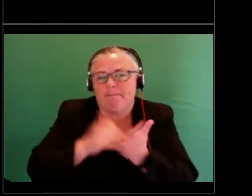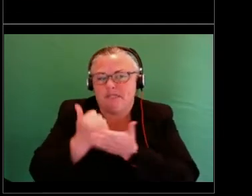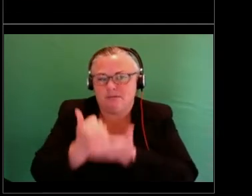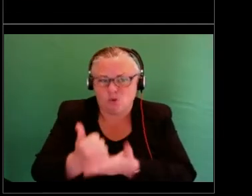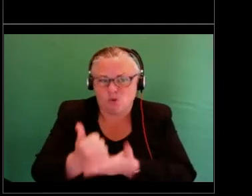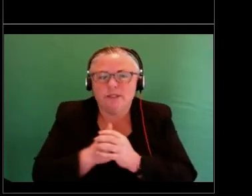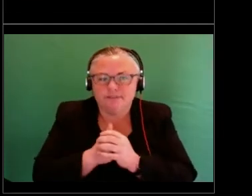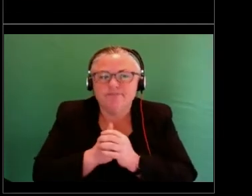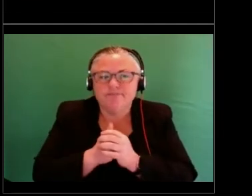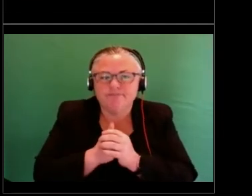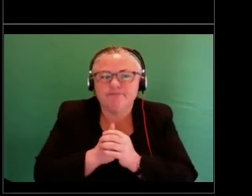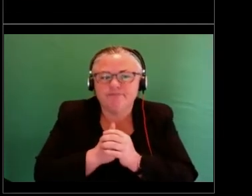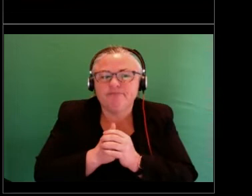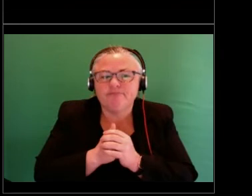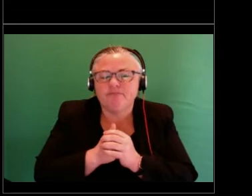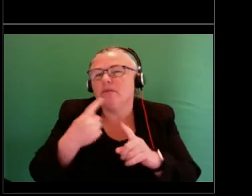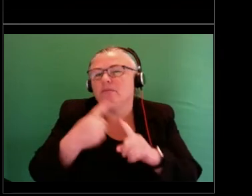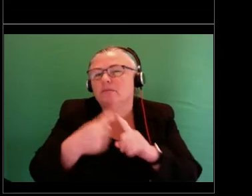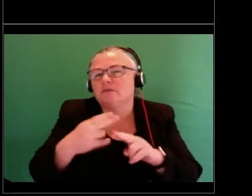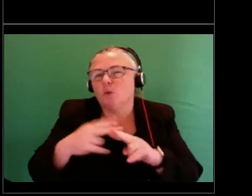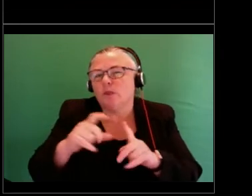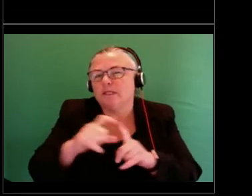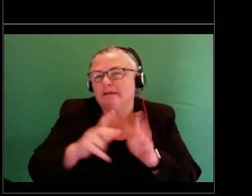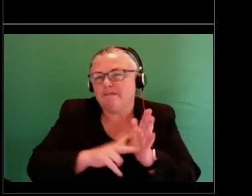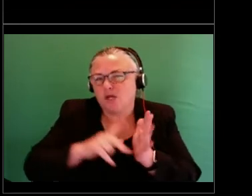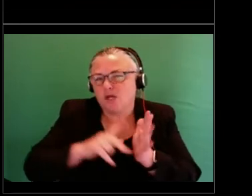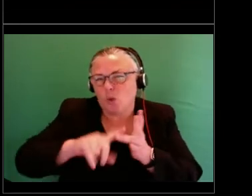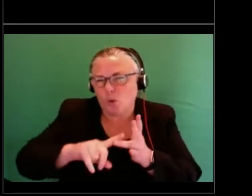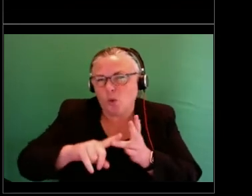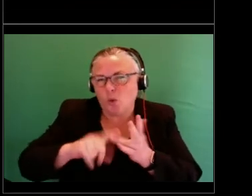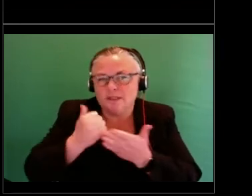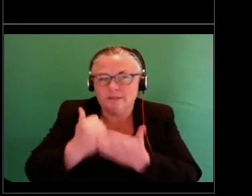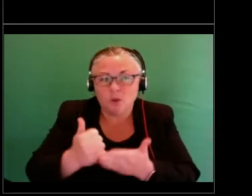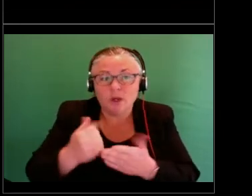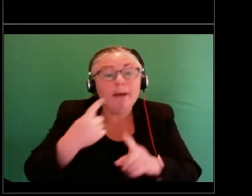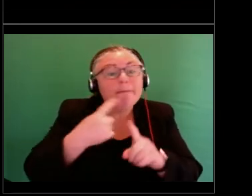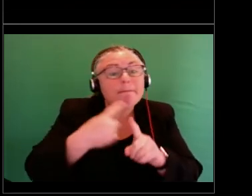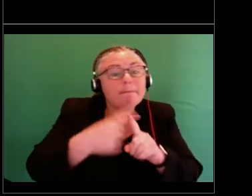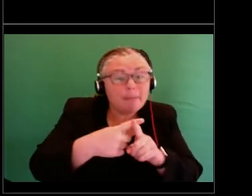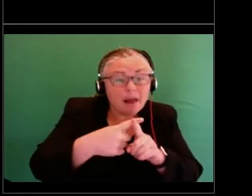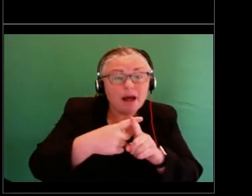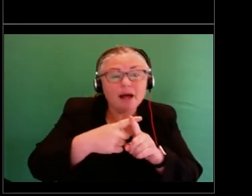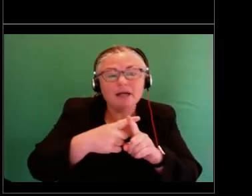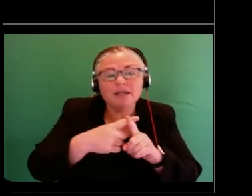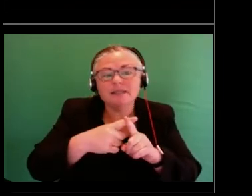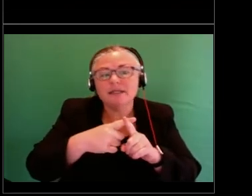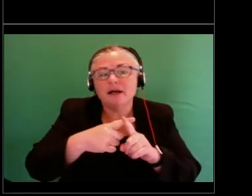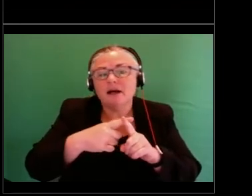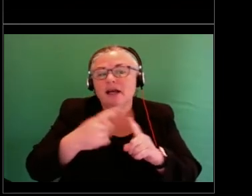on the screen and we have also a FASS mailbox as well, and sometimes if you do have a client